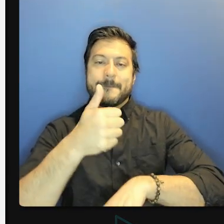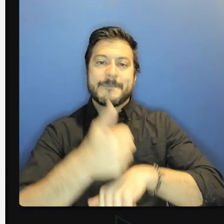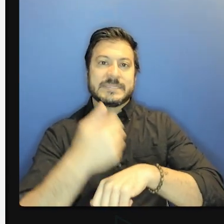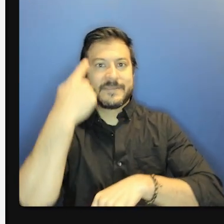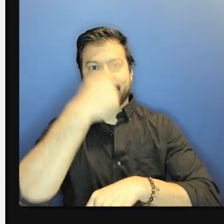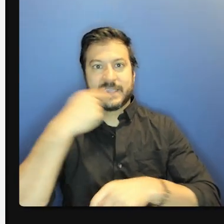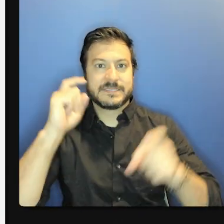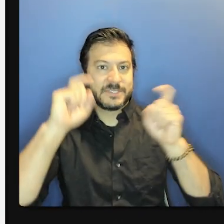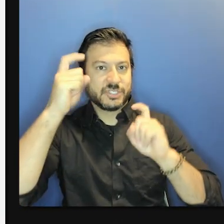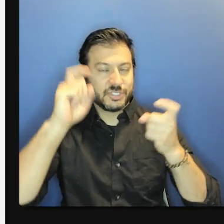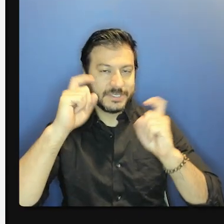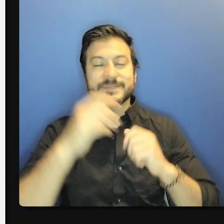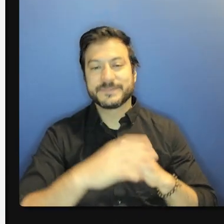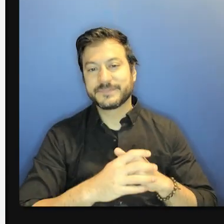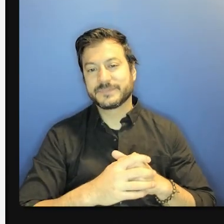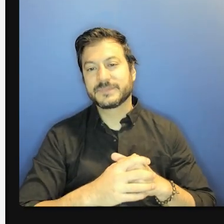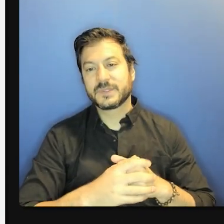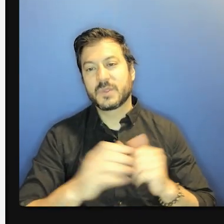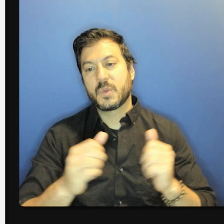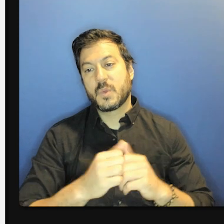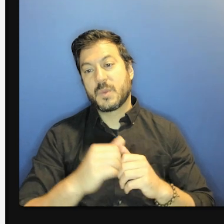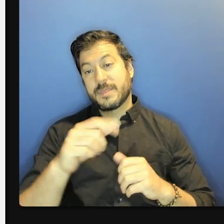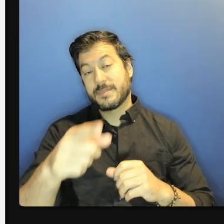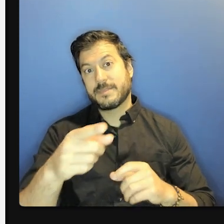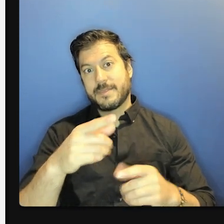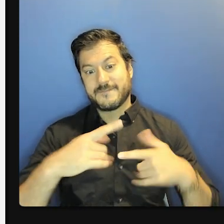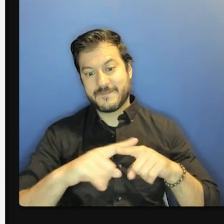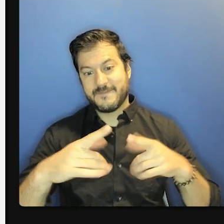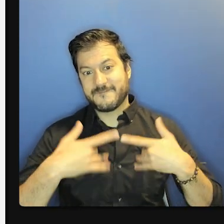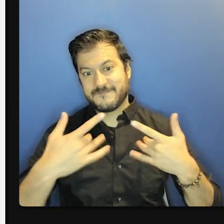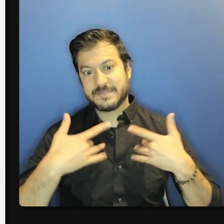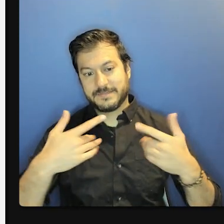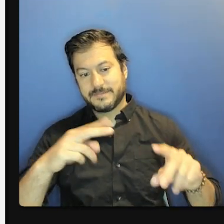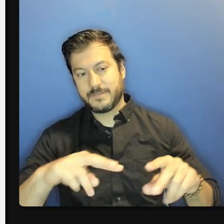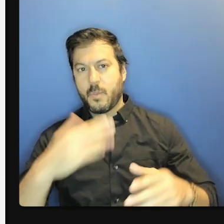to get a time-based face position. With temporal tags provided by Viseme events,